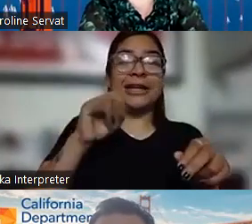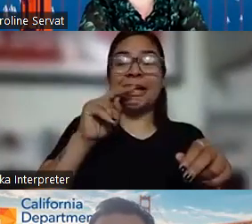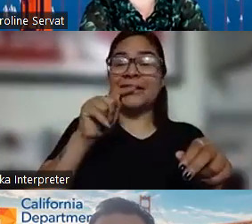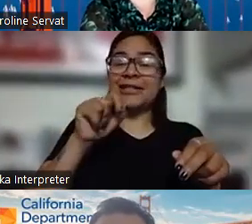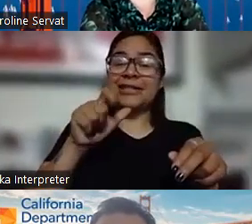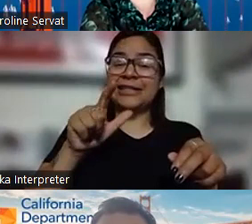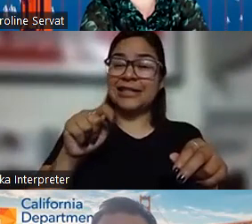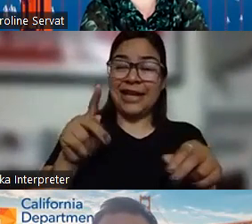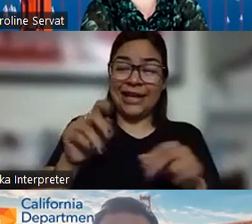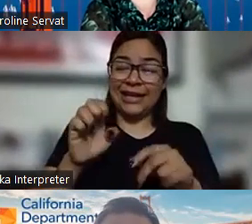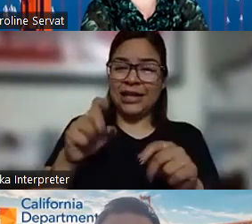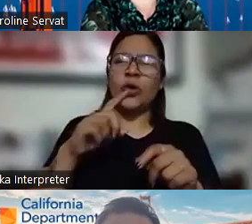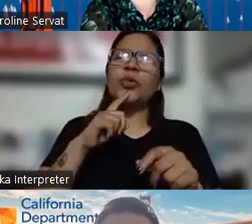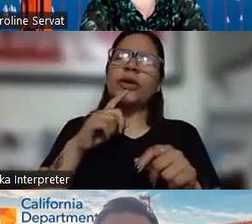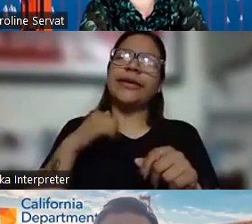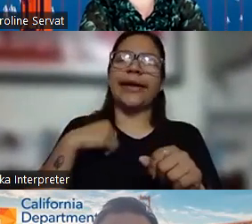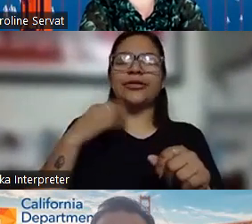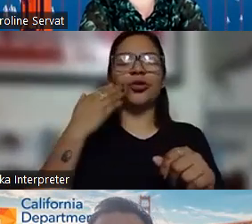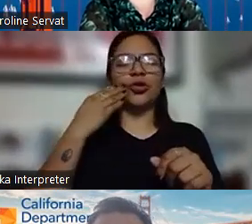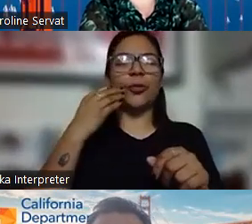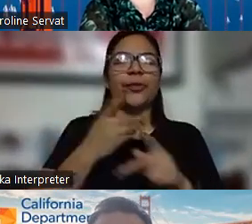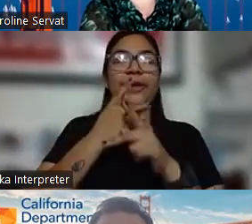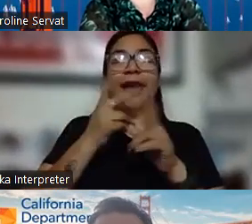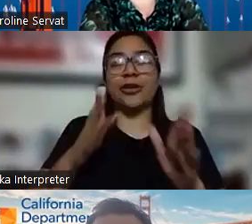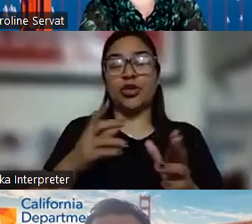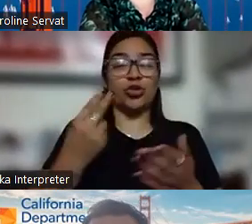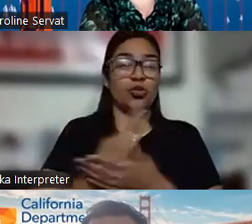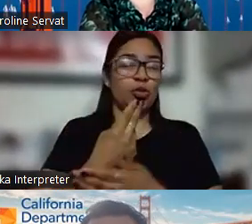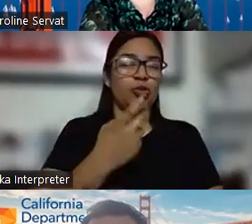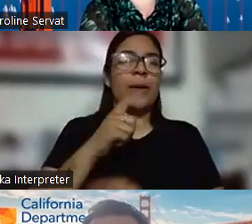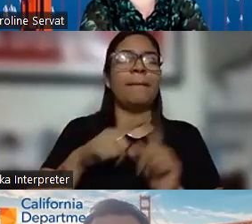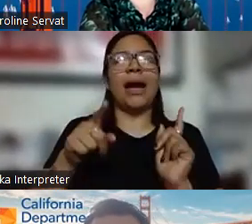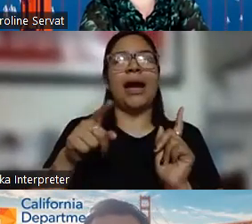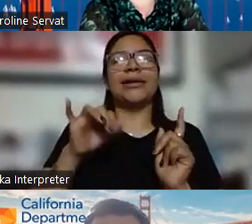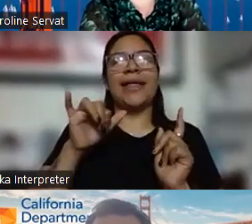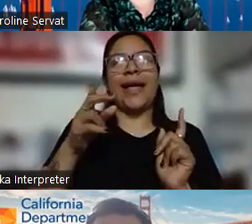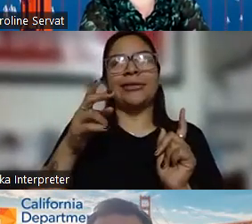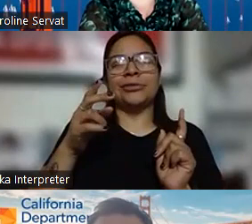case workers would use um however you could also have the intake form without the charm system